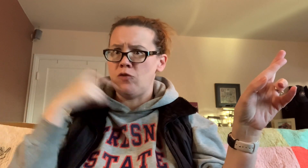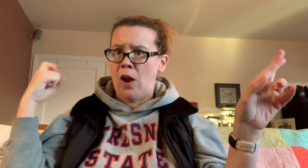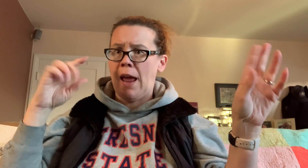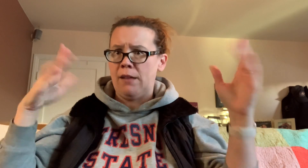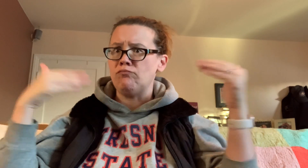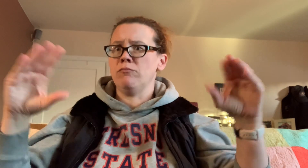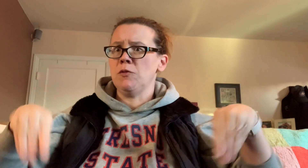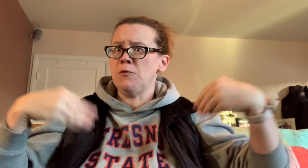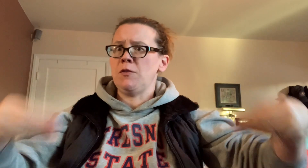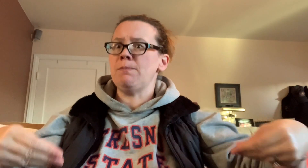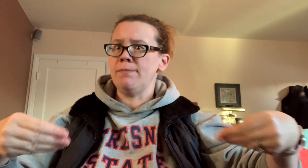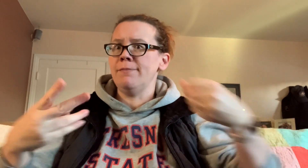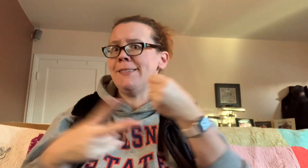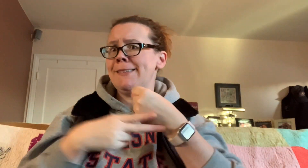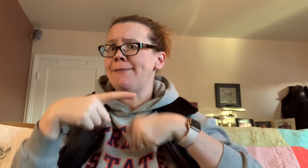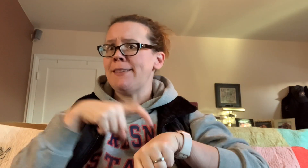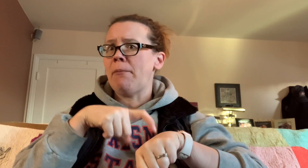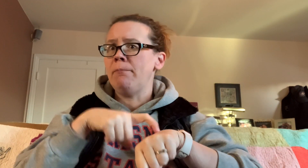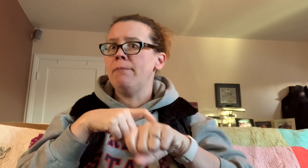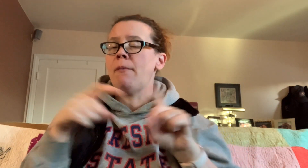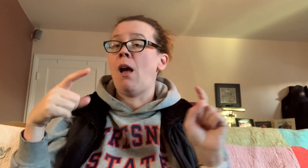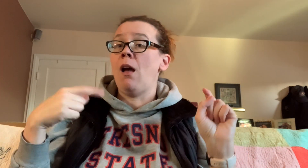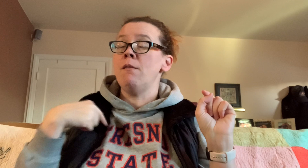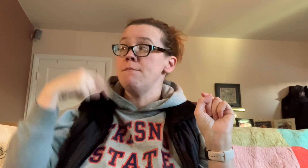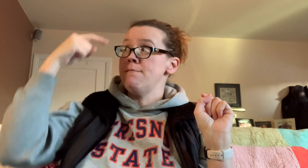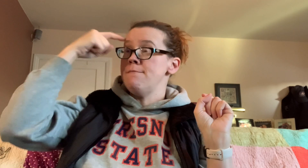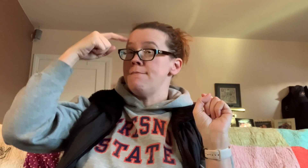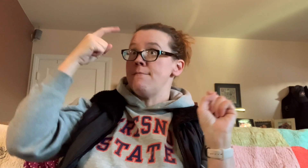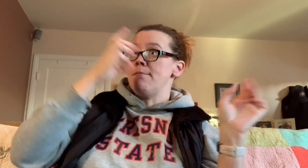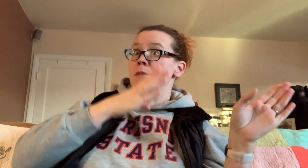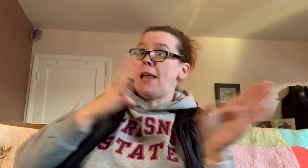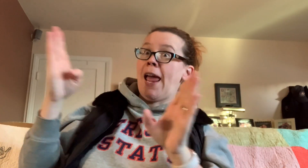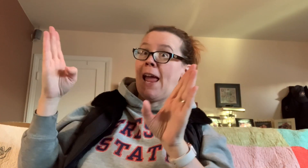But sometimes if it's warm, I can spray in the morning and then flip it and spray at night;